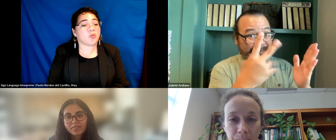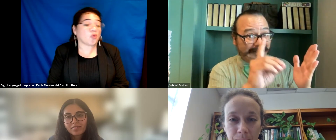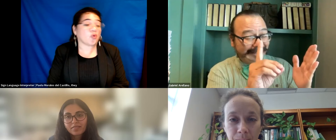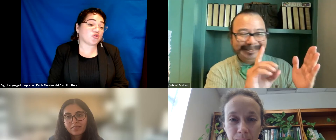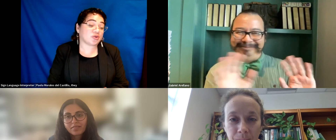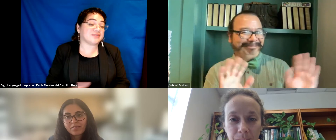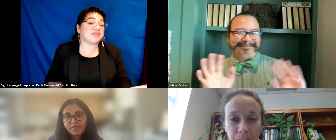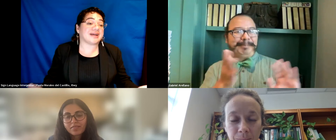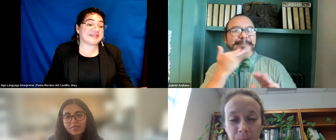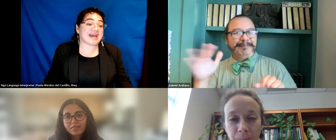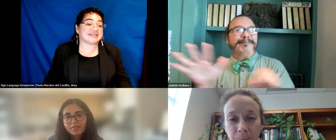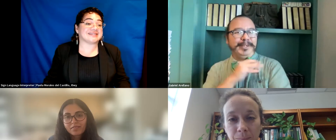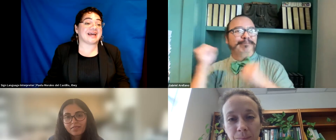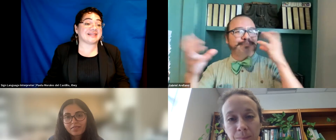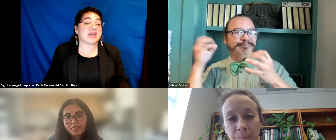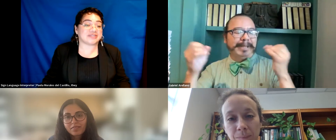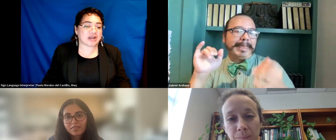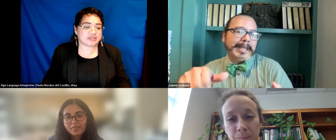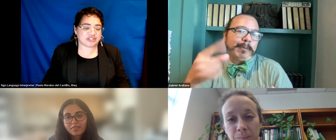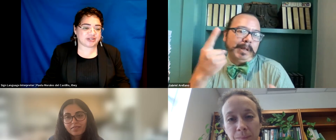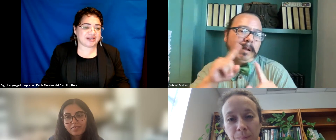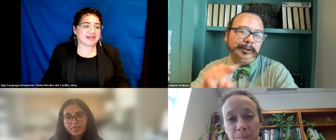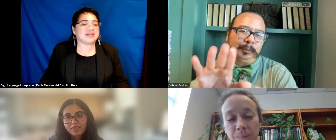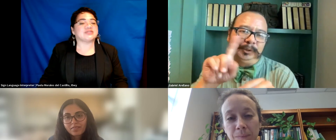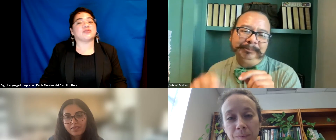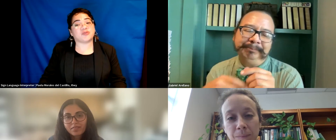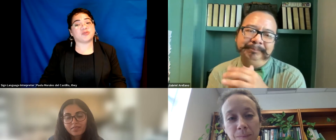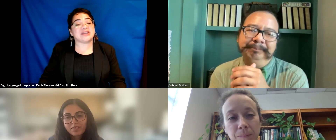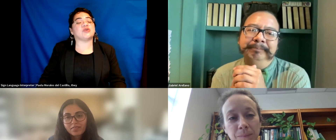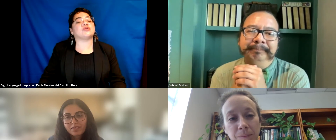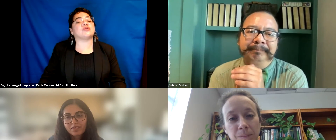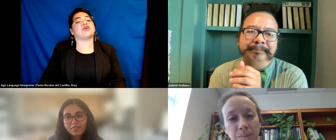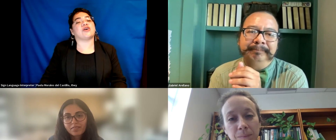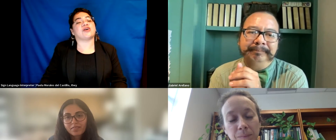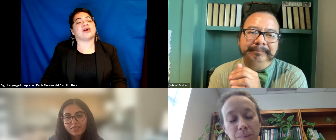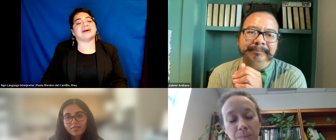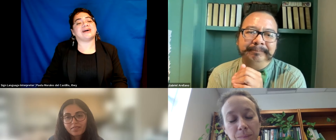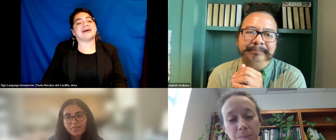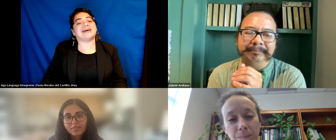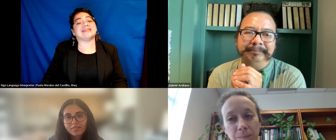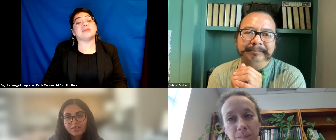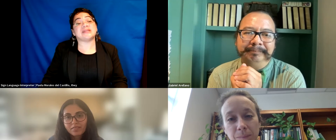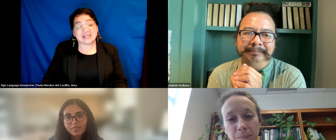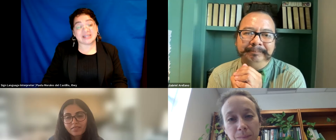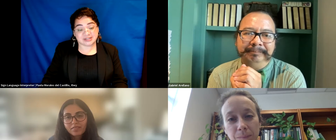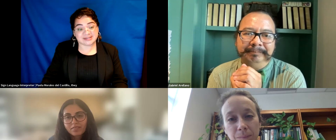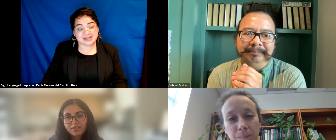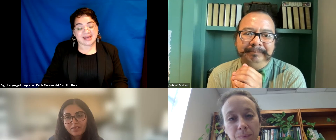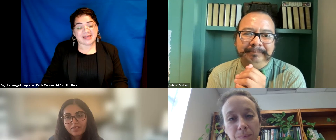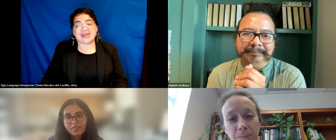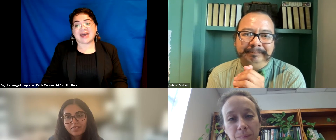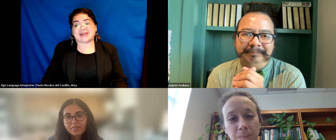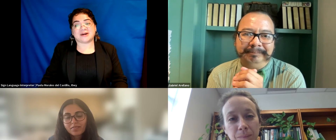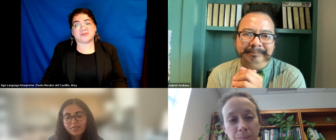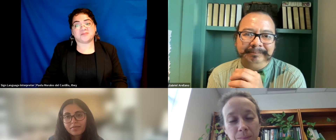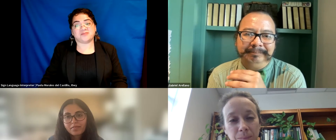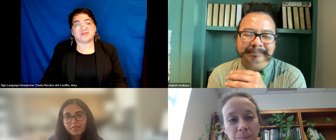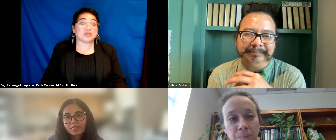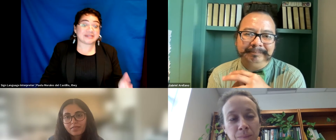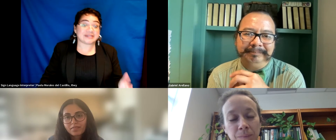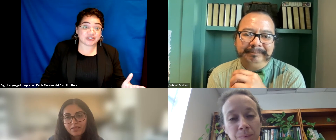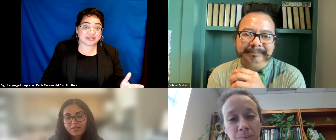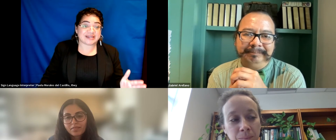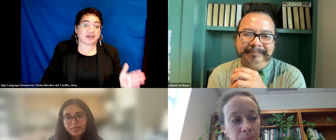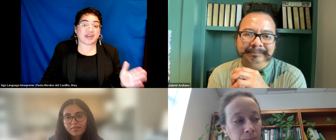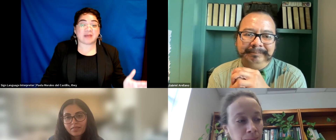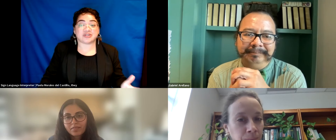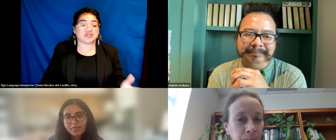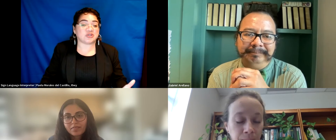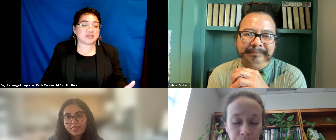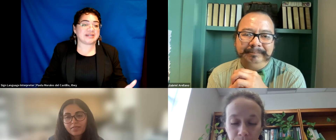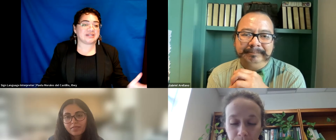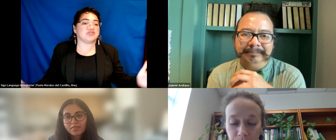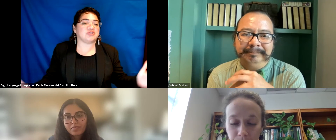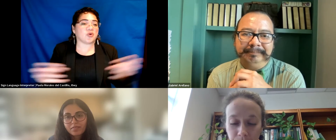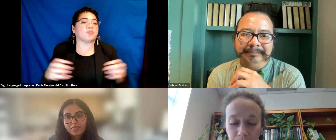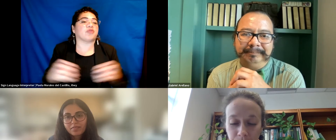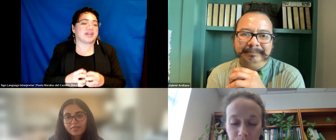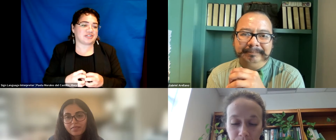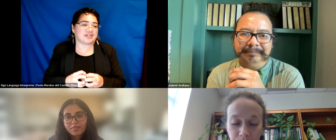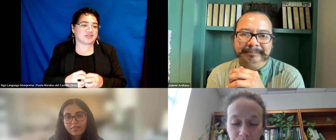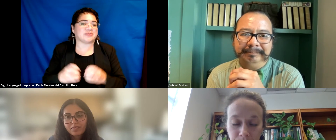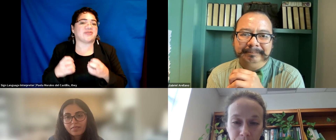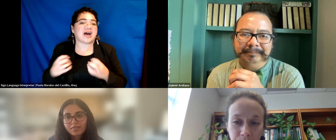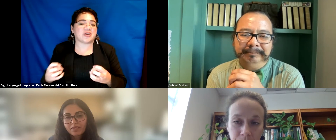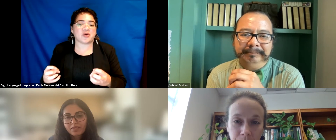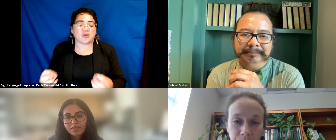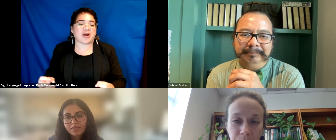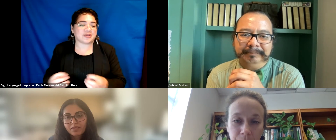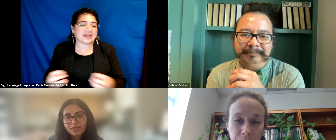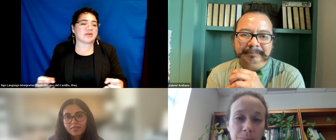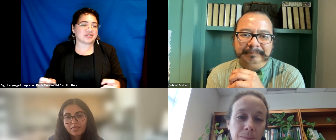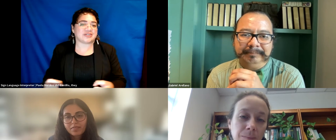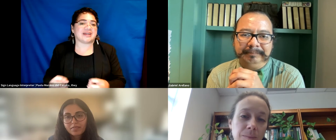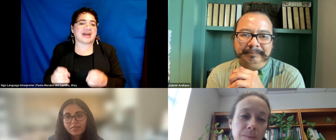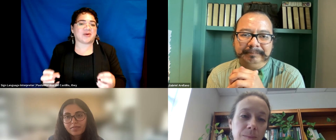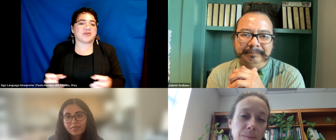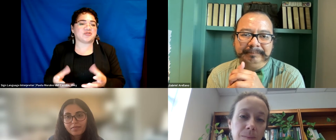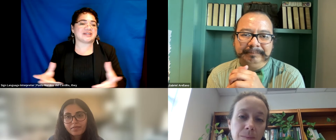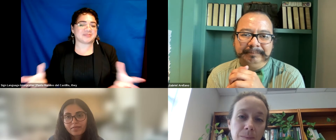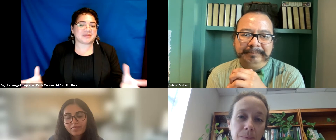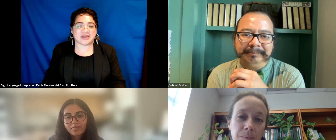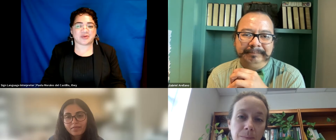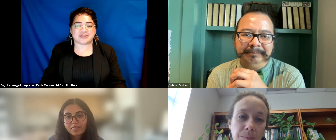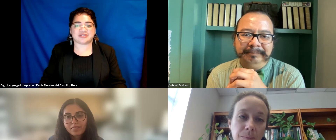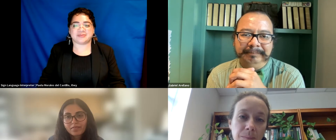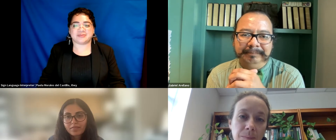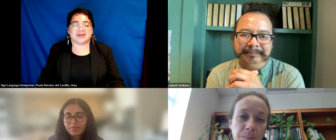Sign Language Interpreter | Paola Morales del Castillo, they: where the source of a data is a language acquisition. So for me, those are uh limitations that um visualizations that are captured into the Don't bridge in terms of how you acquire language and how you transmit language.